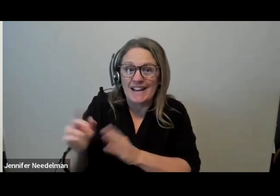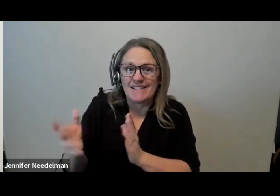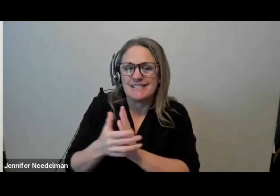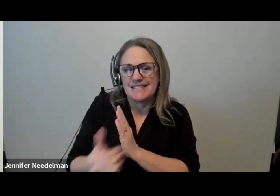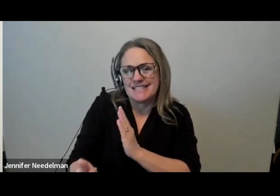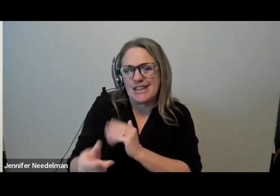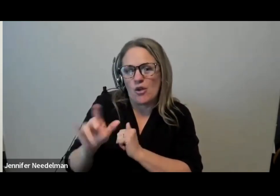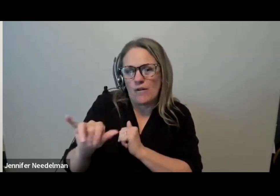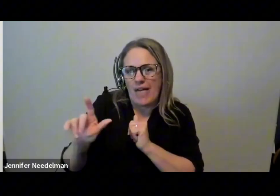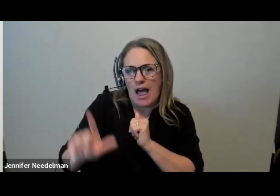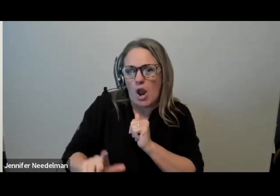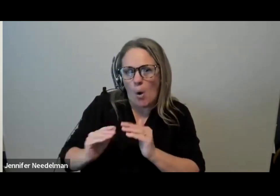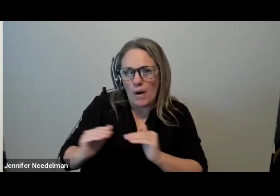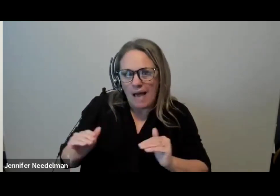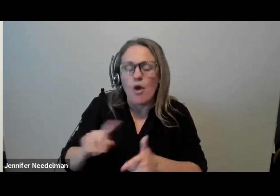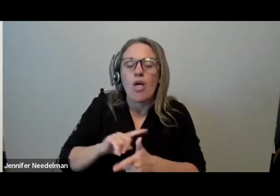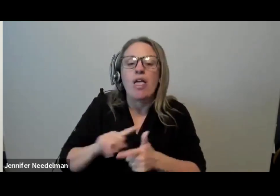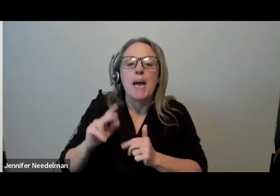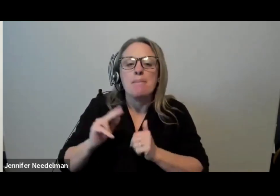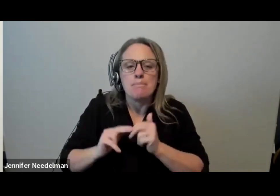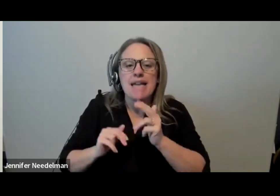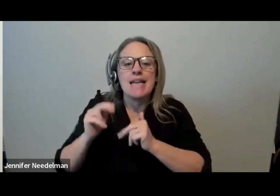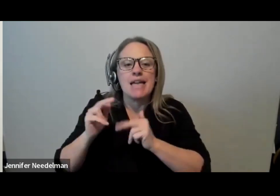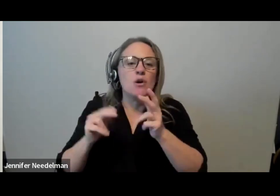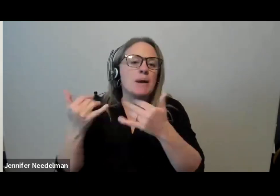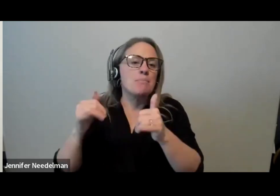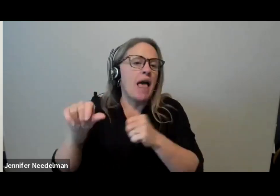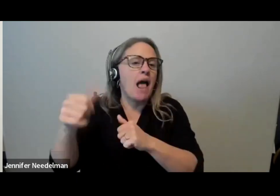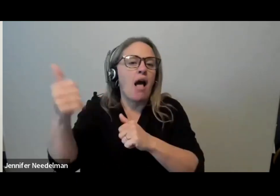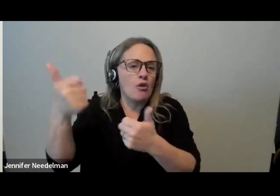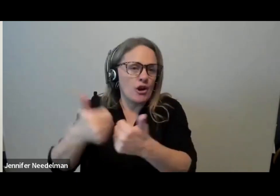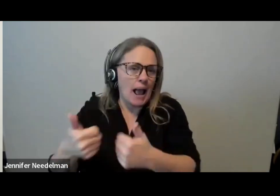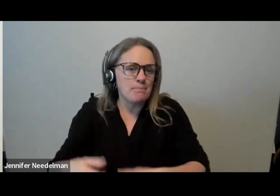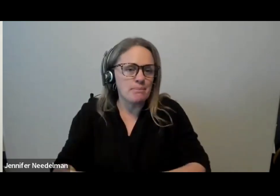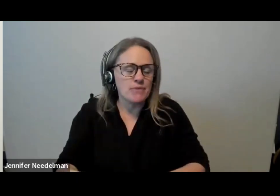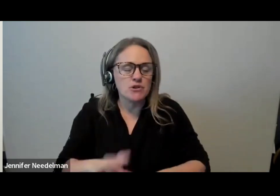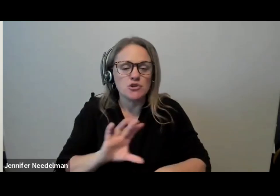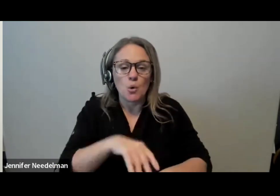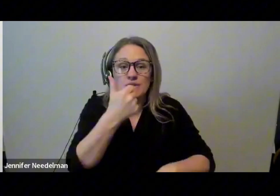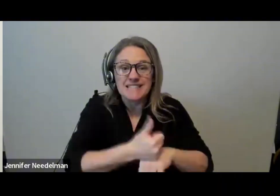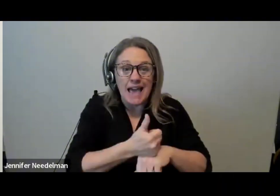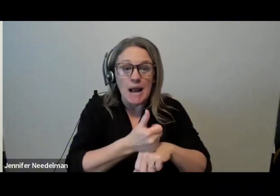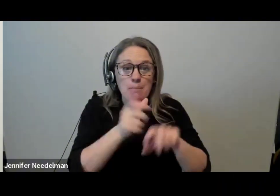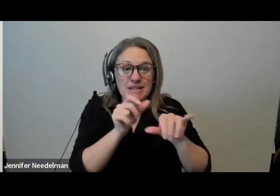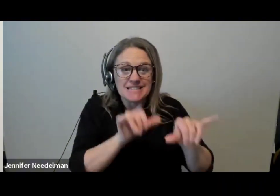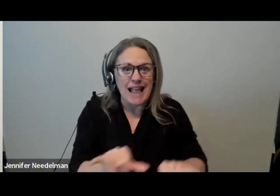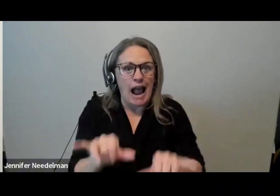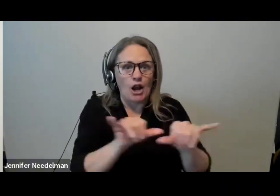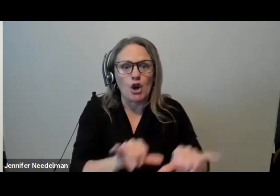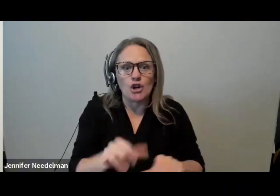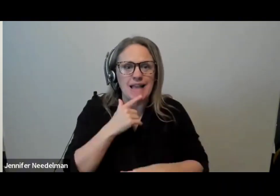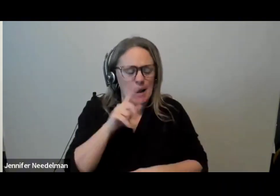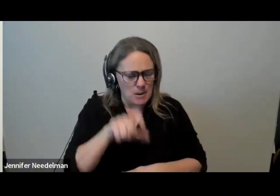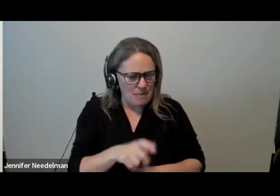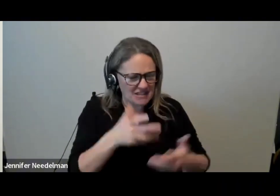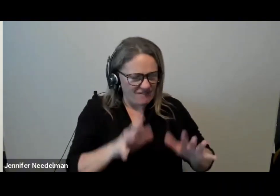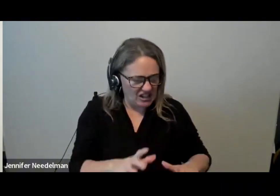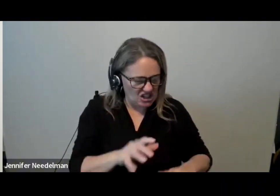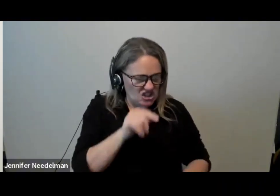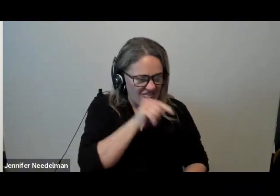to then be able be able to build up and play some other final game. So setting a standard of like, you have to finish x, y and z things in Minecraft